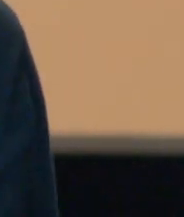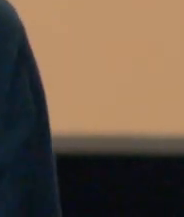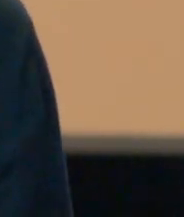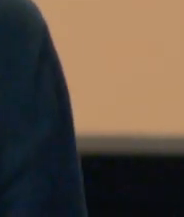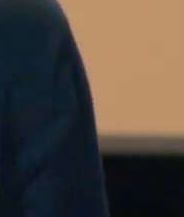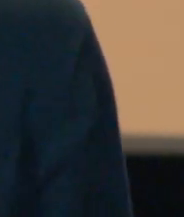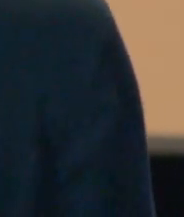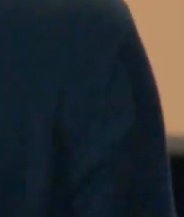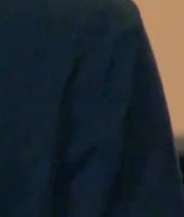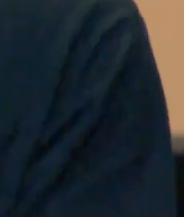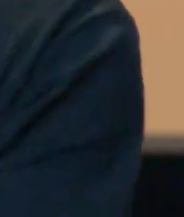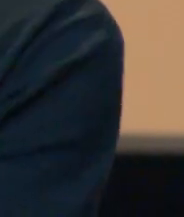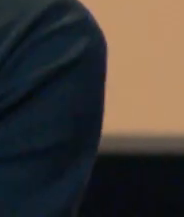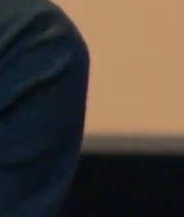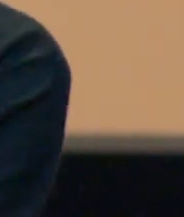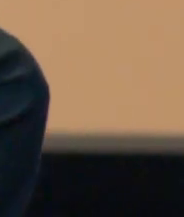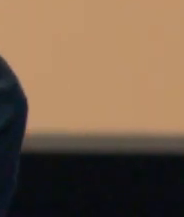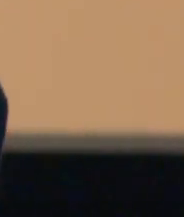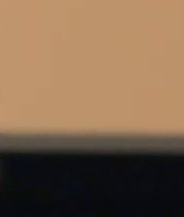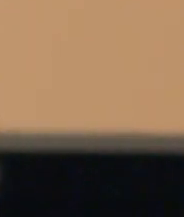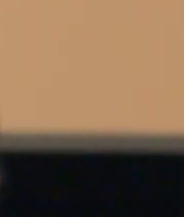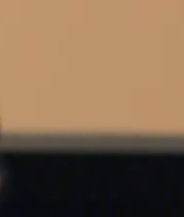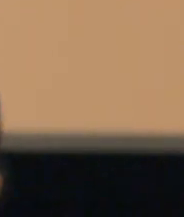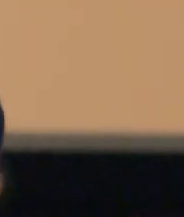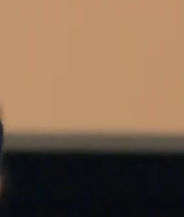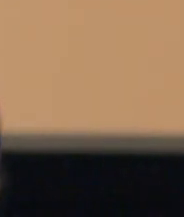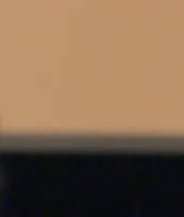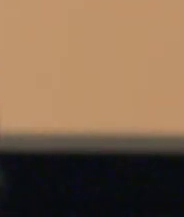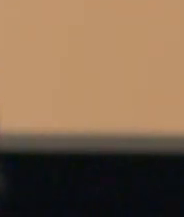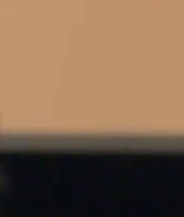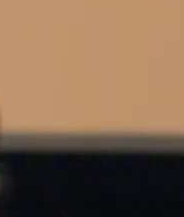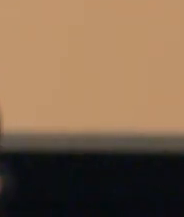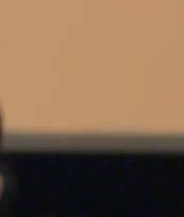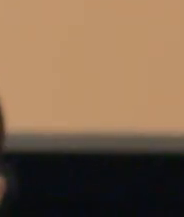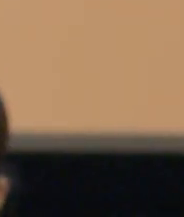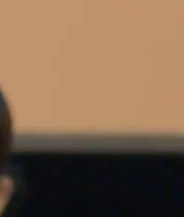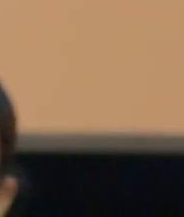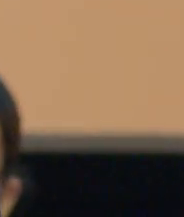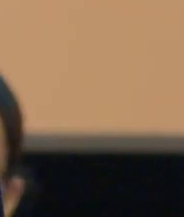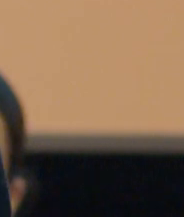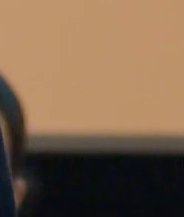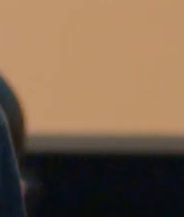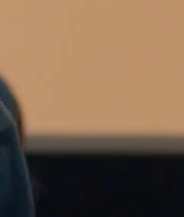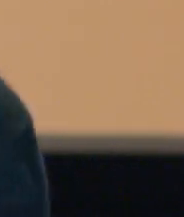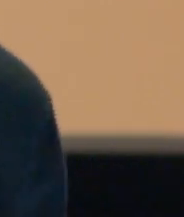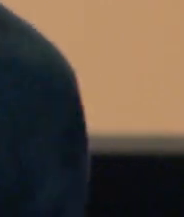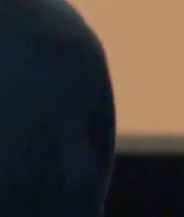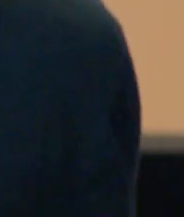#Don't believe me.# #I get that it seems somewhat unfair